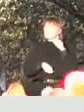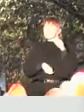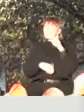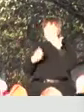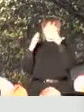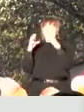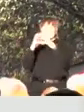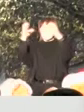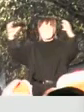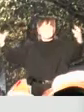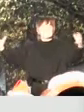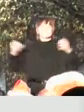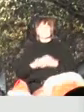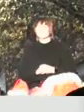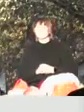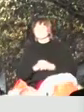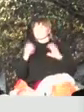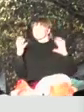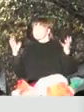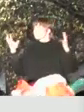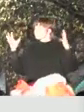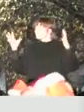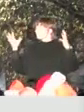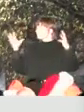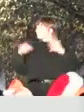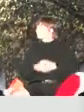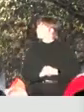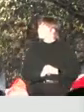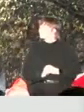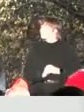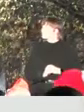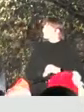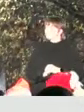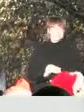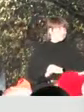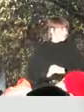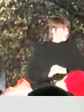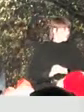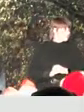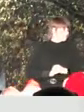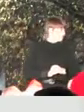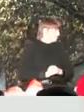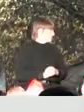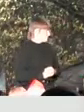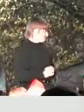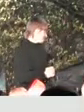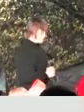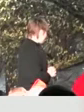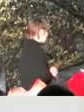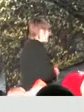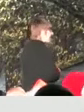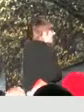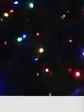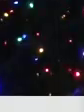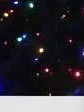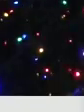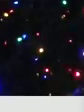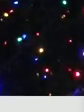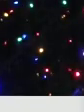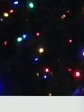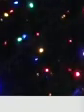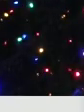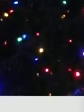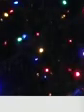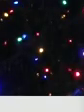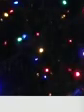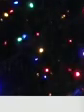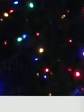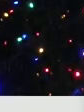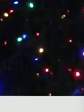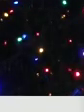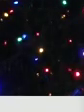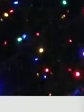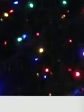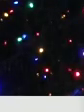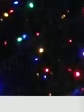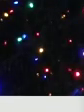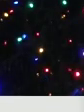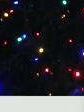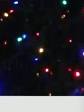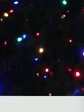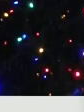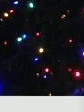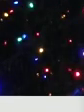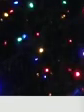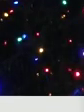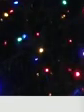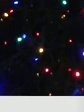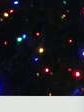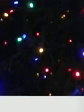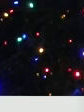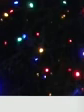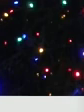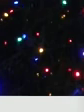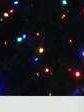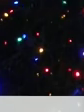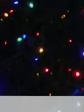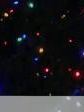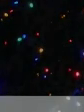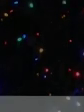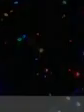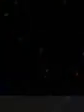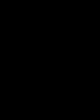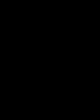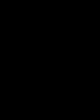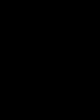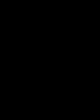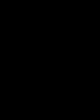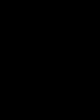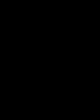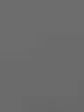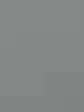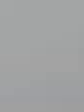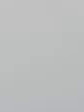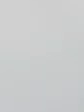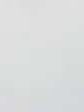HOLIDAY SEASON. THANK YOU SO